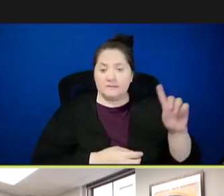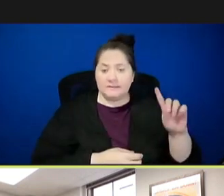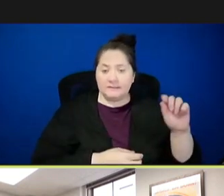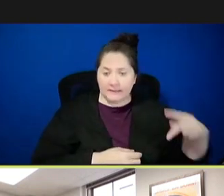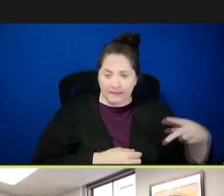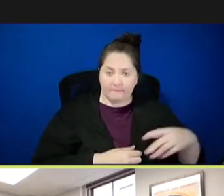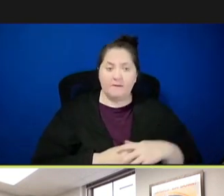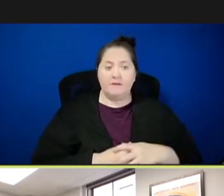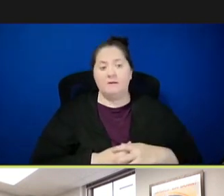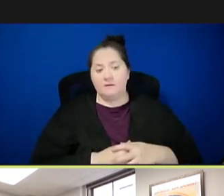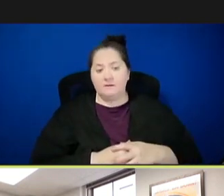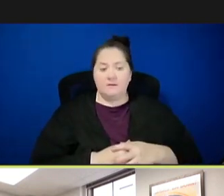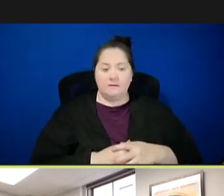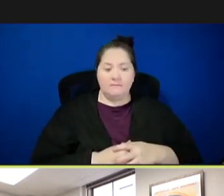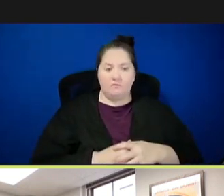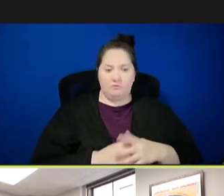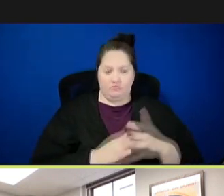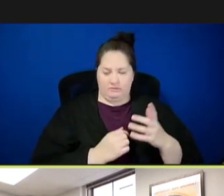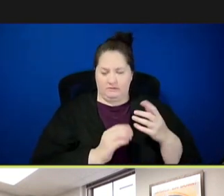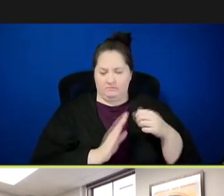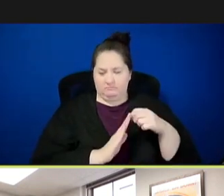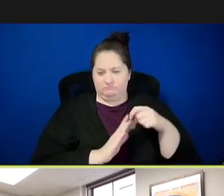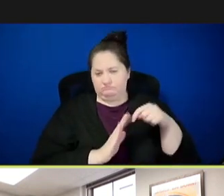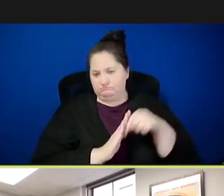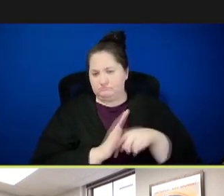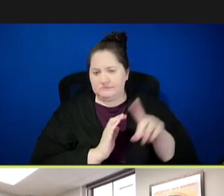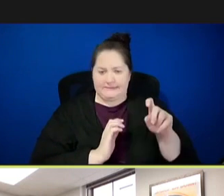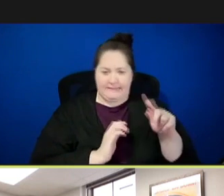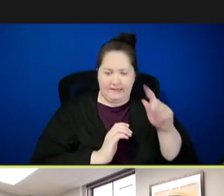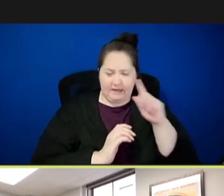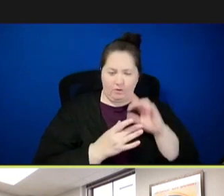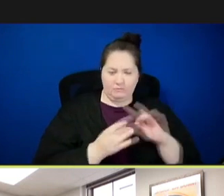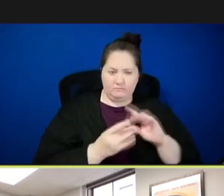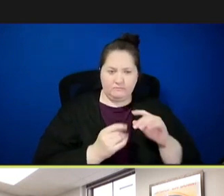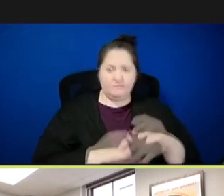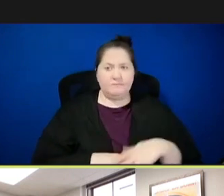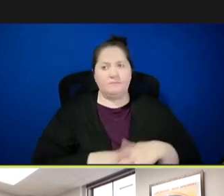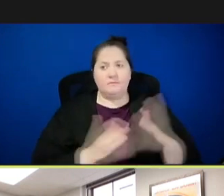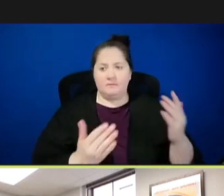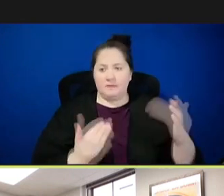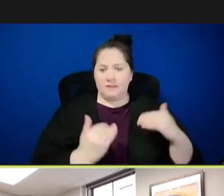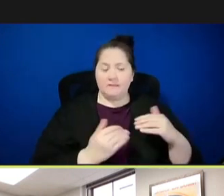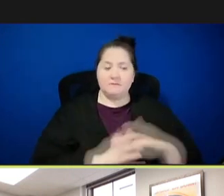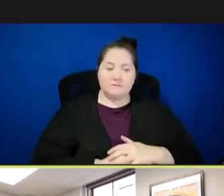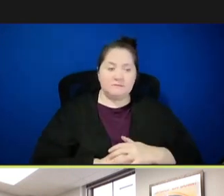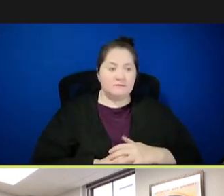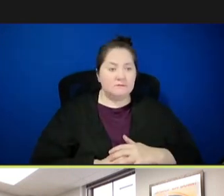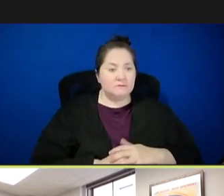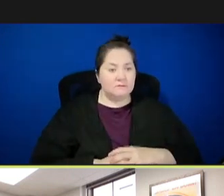a little dated and I'll talk about that towards the end of the talk. So next slide please.